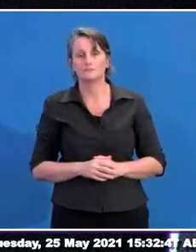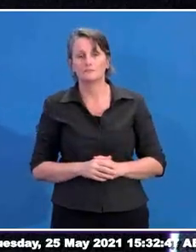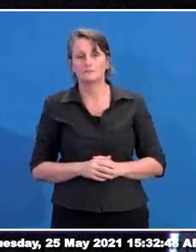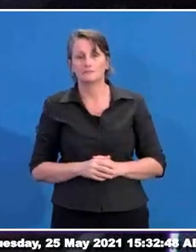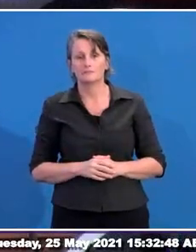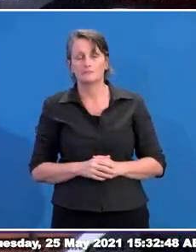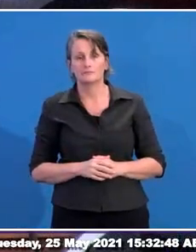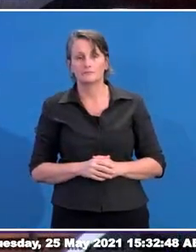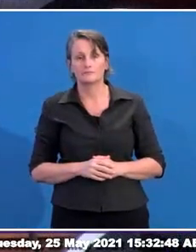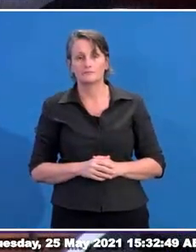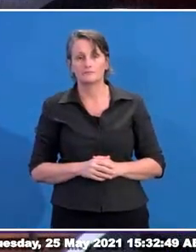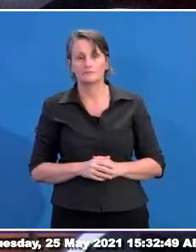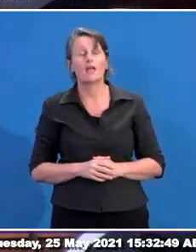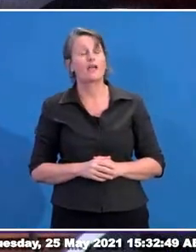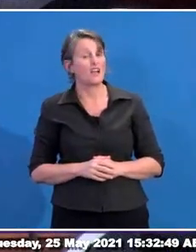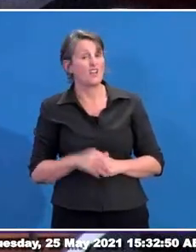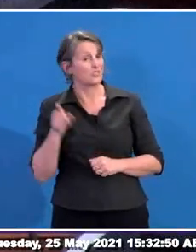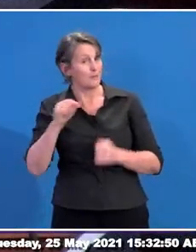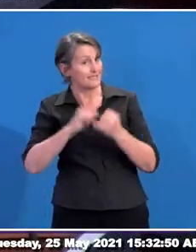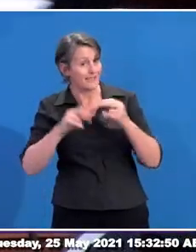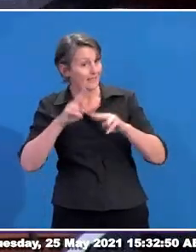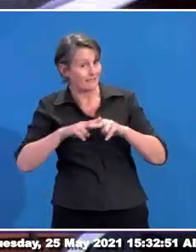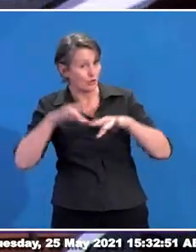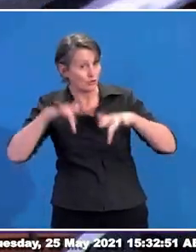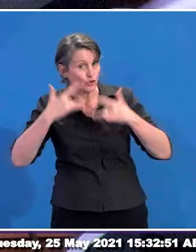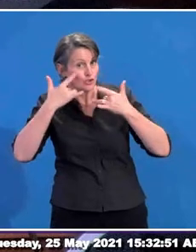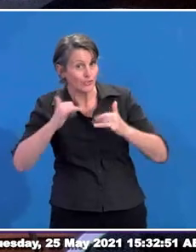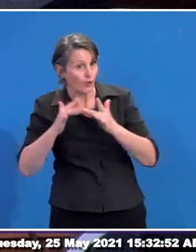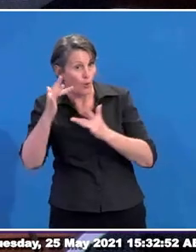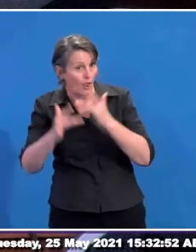You had noticed that hadn't been done That had not been done. MS EASTMAN: --- in this case.